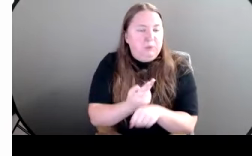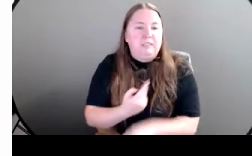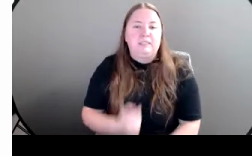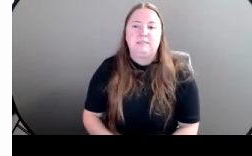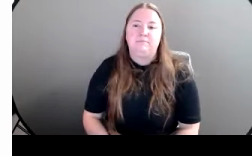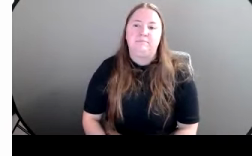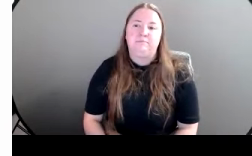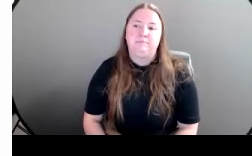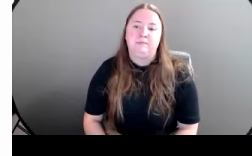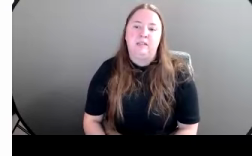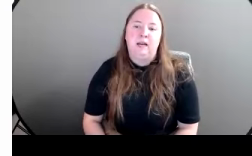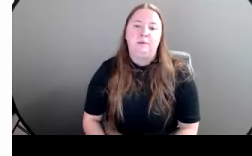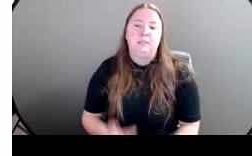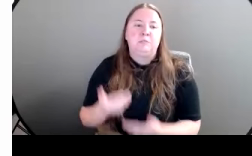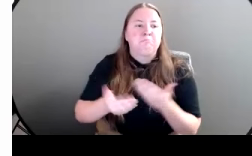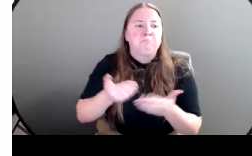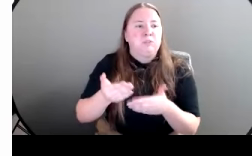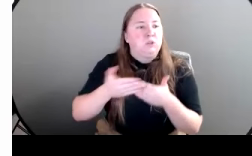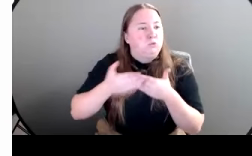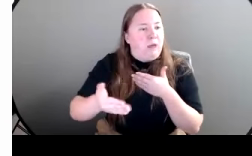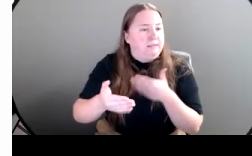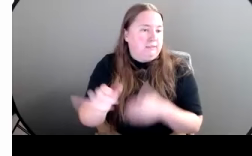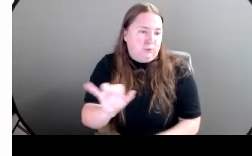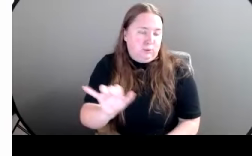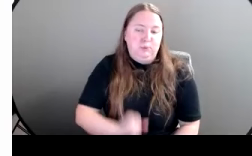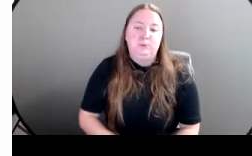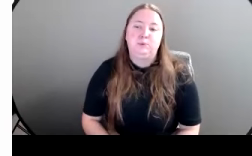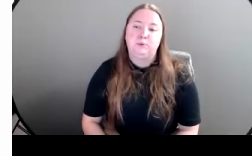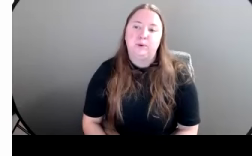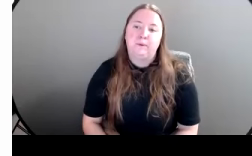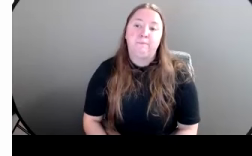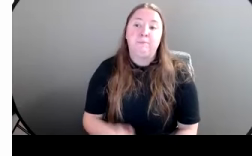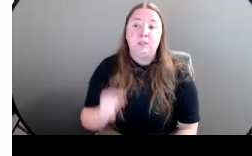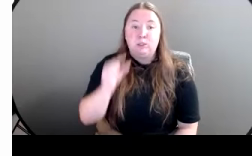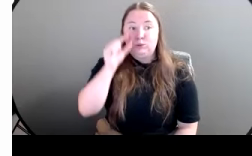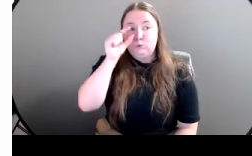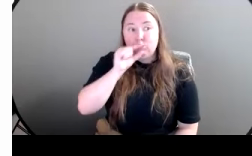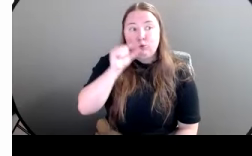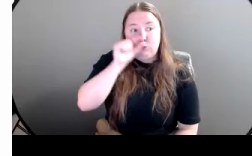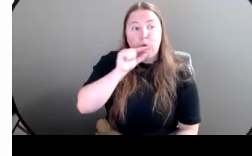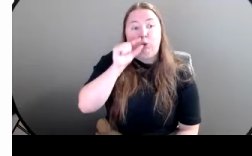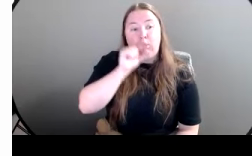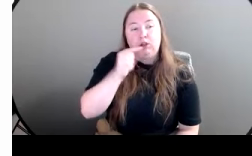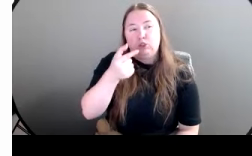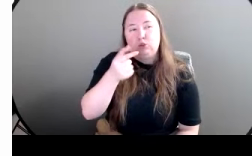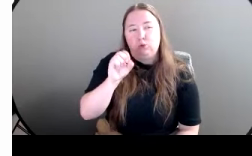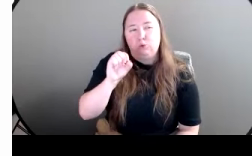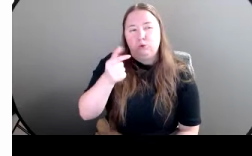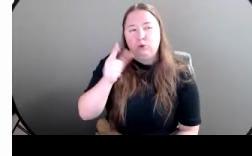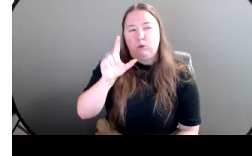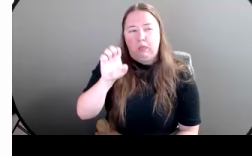I'm going to run through the rest of these as well. So Google is also a helpful tool,